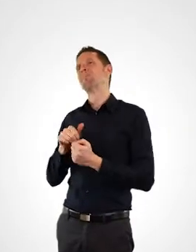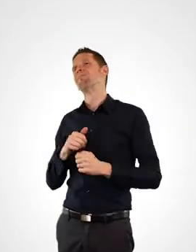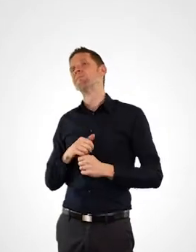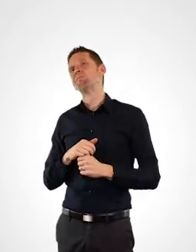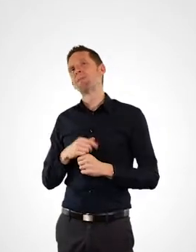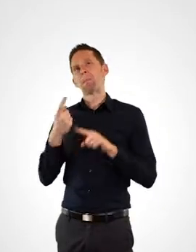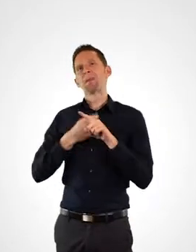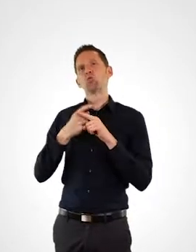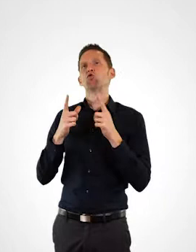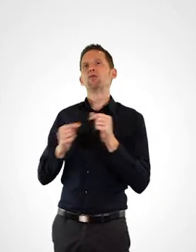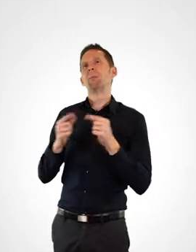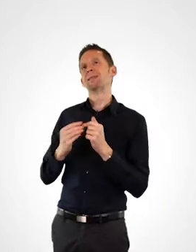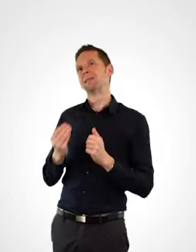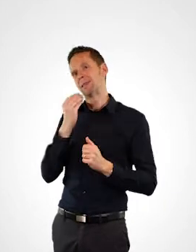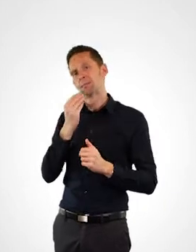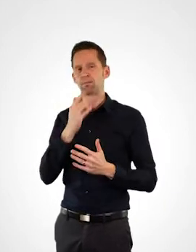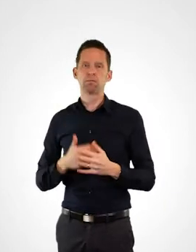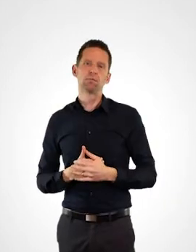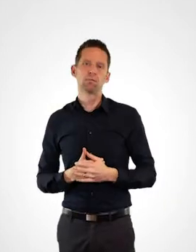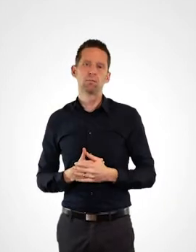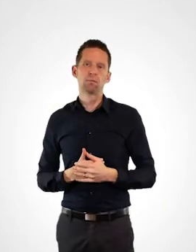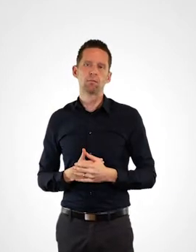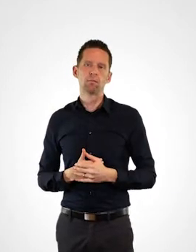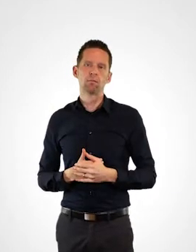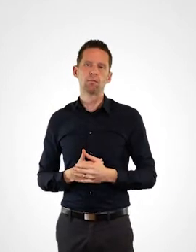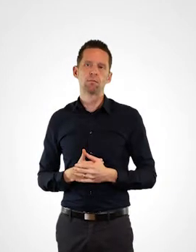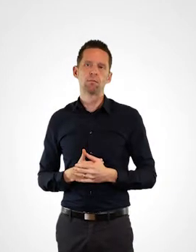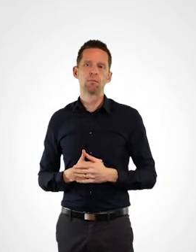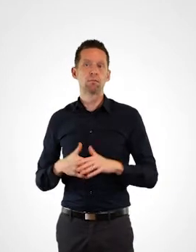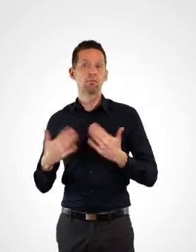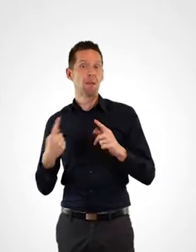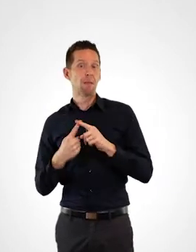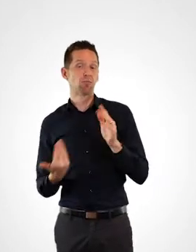Pizza? Soda pop?